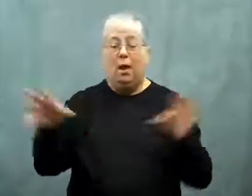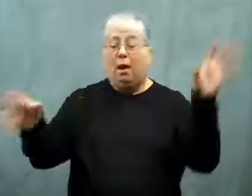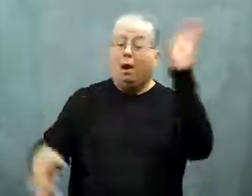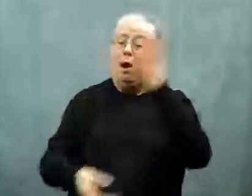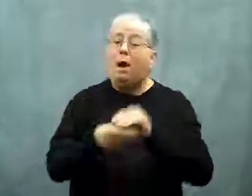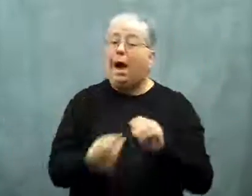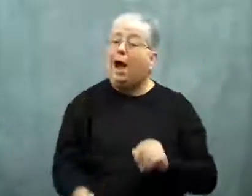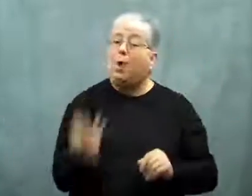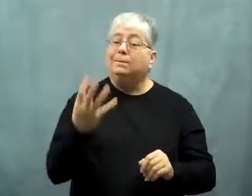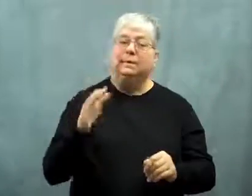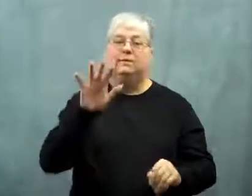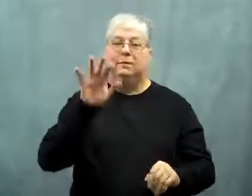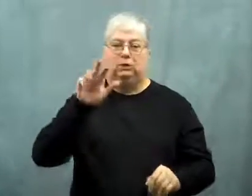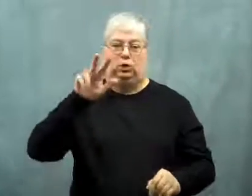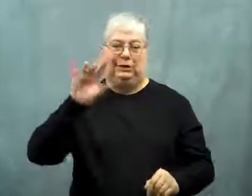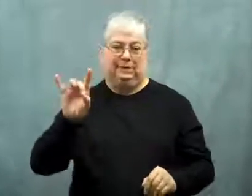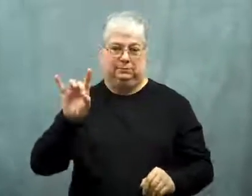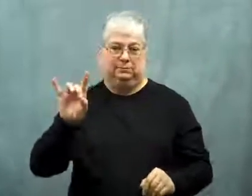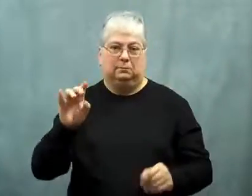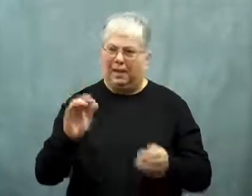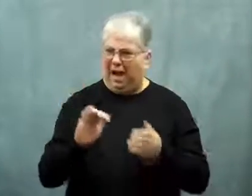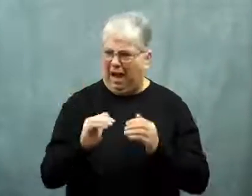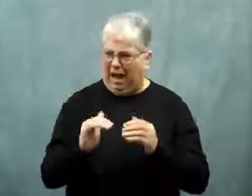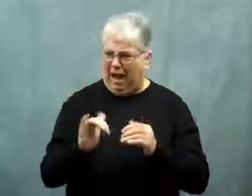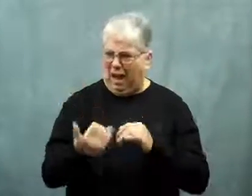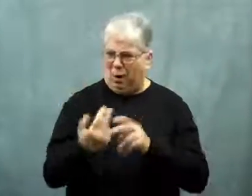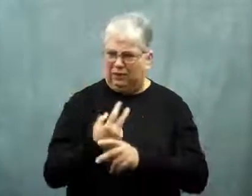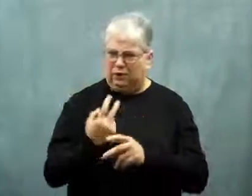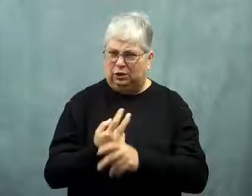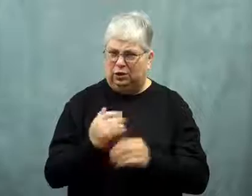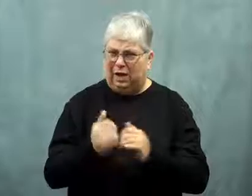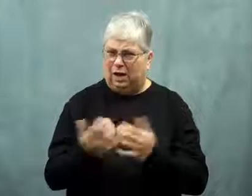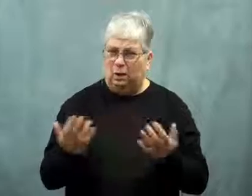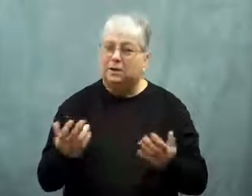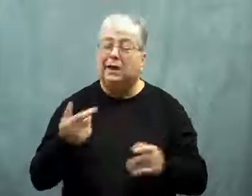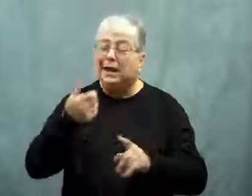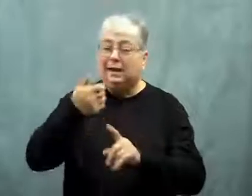There are 538 of them.